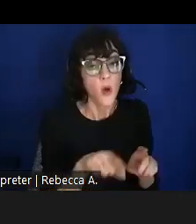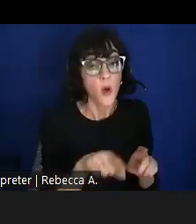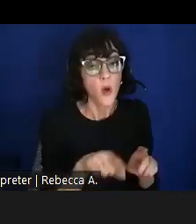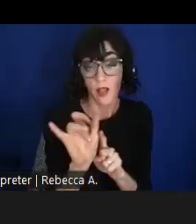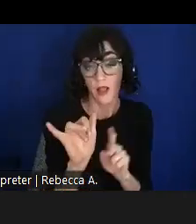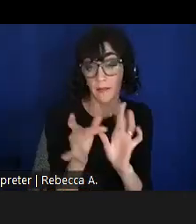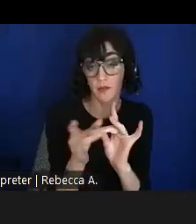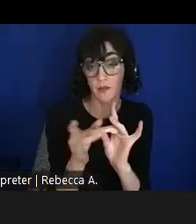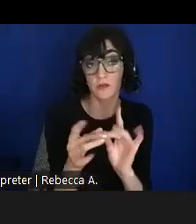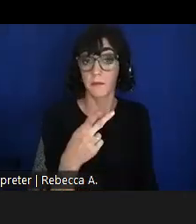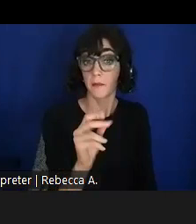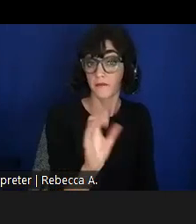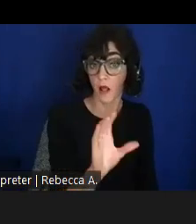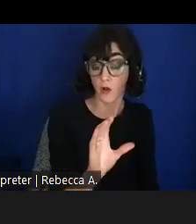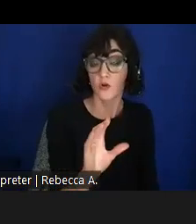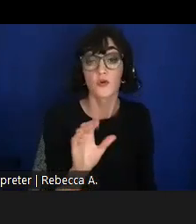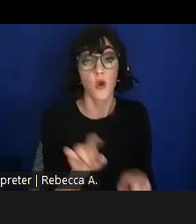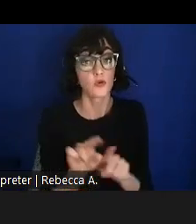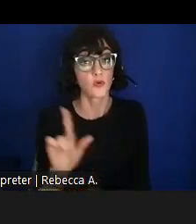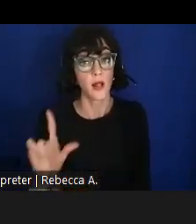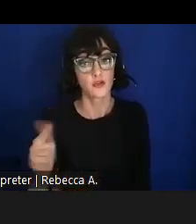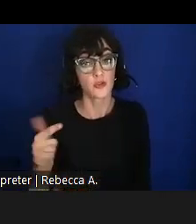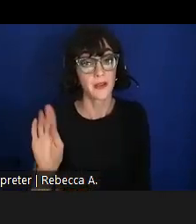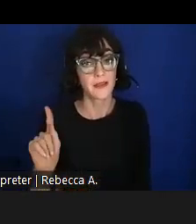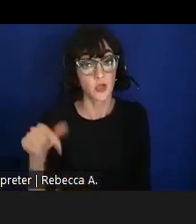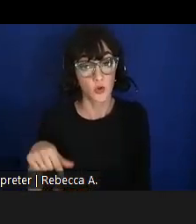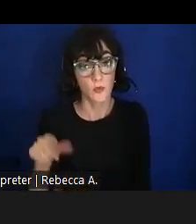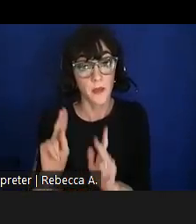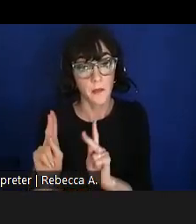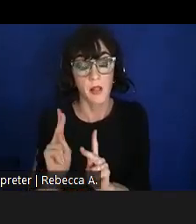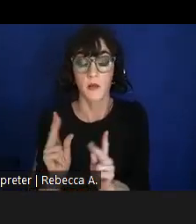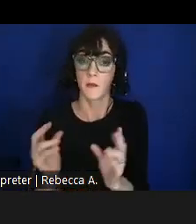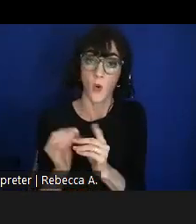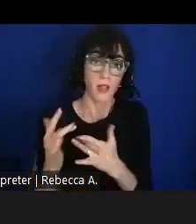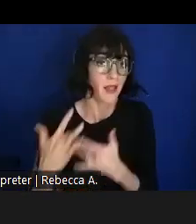as well as LGBTQ people are much more likely to experience discrimination when they try